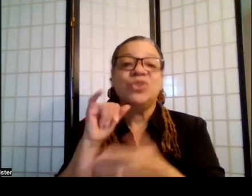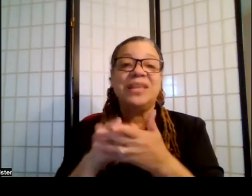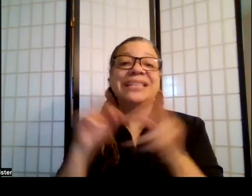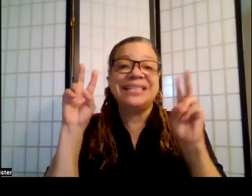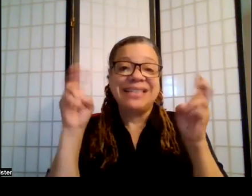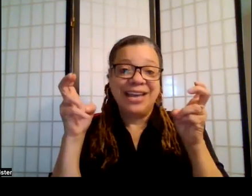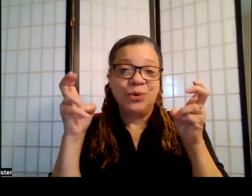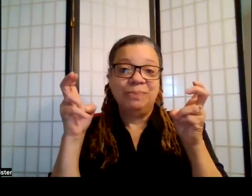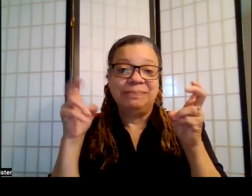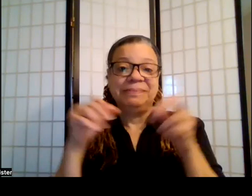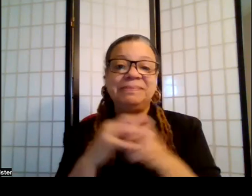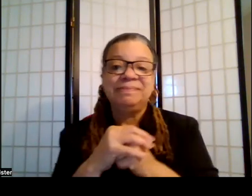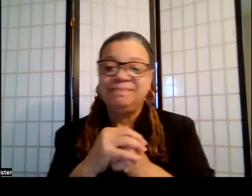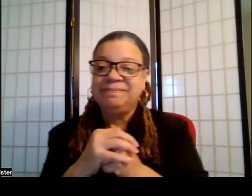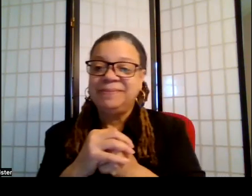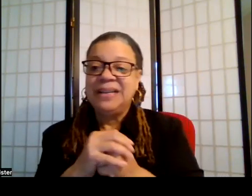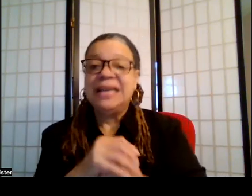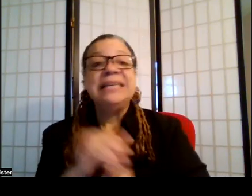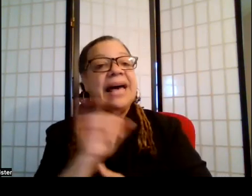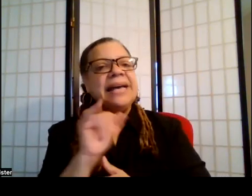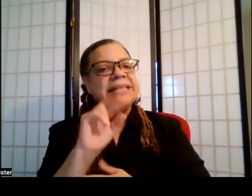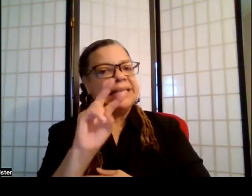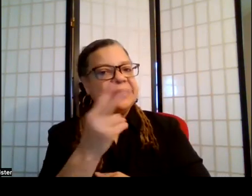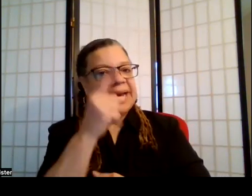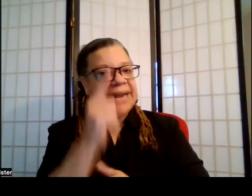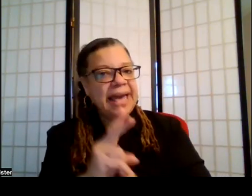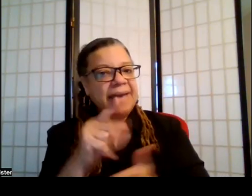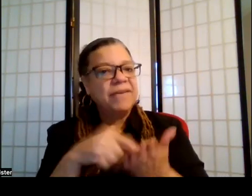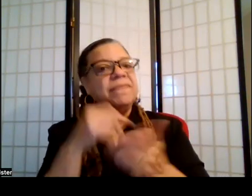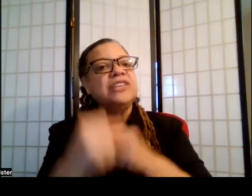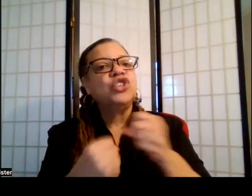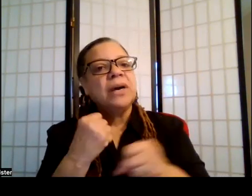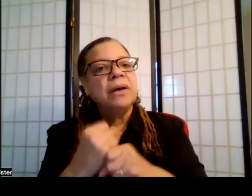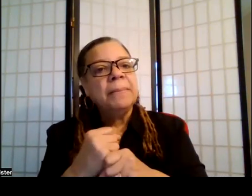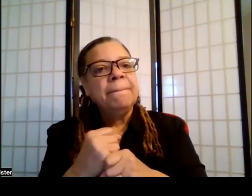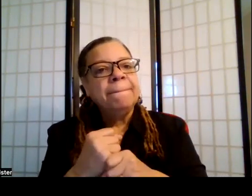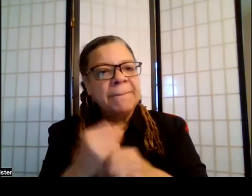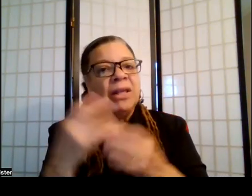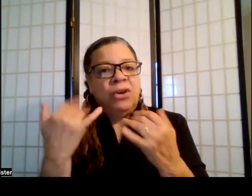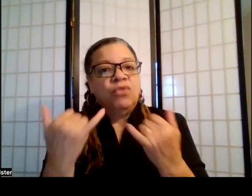So, uh, is it going to be like the second half of this year, or like I mean, right now it says November 7th.